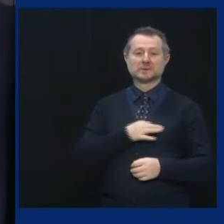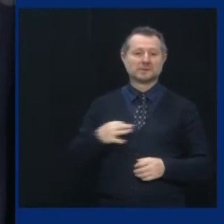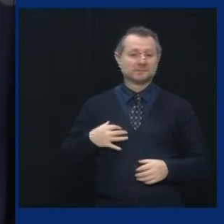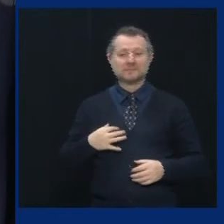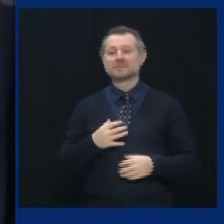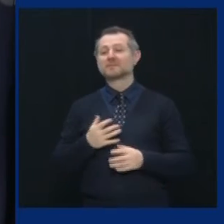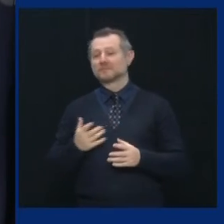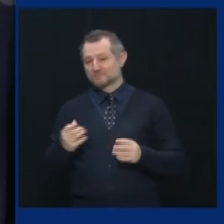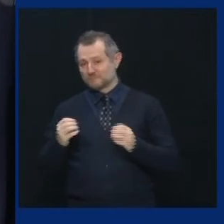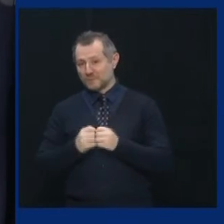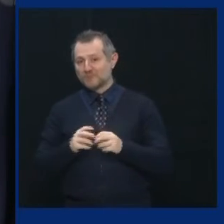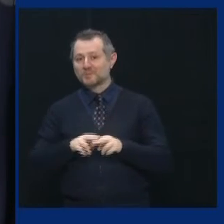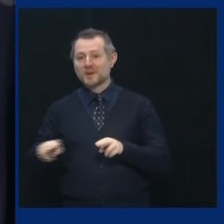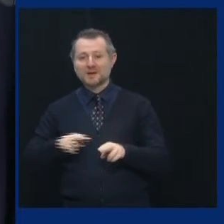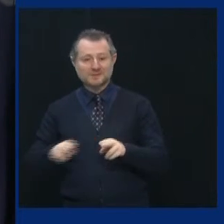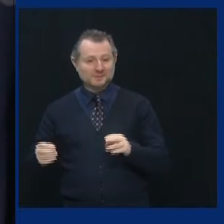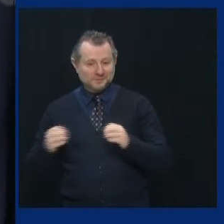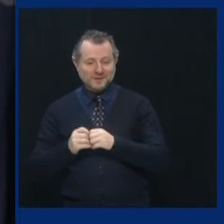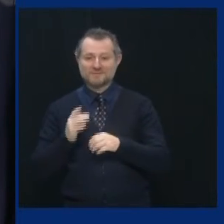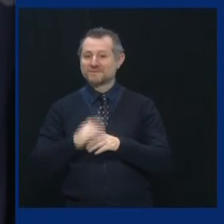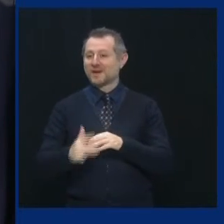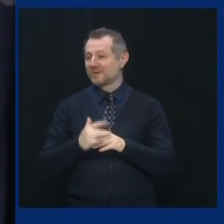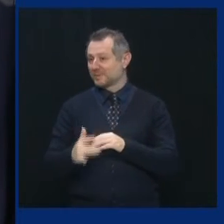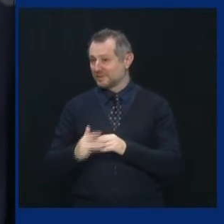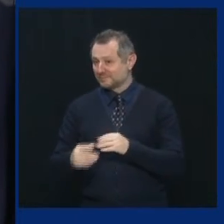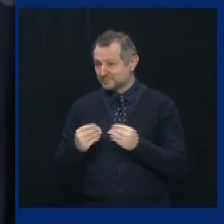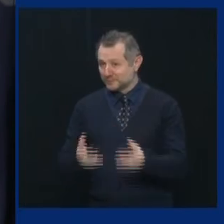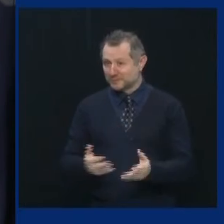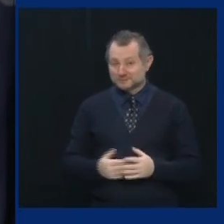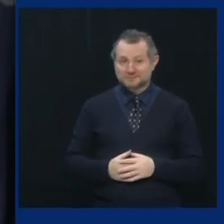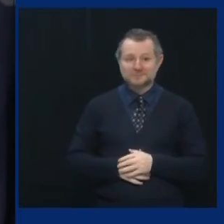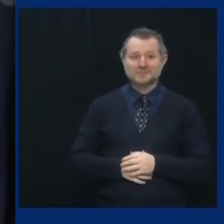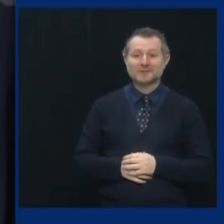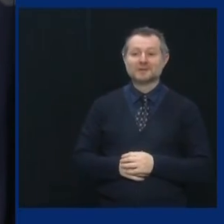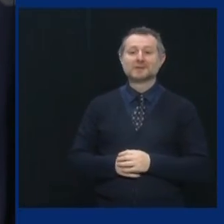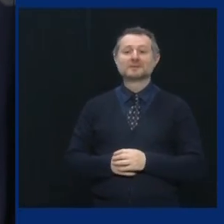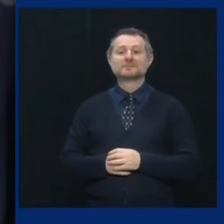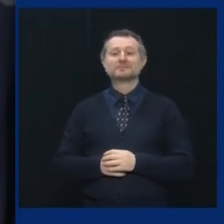AS A HOSPITAL, I COULD HIRE MORE